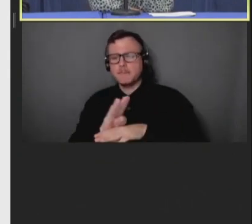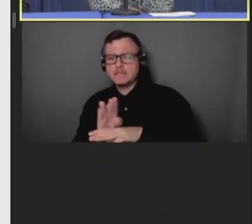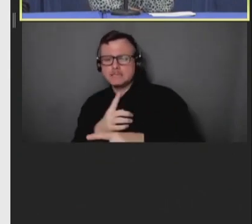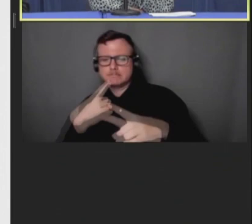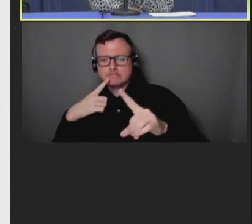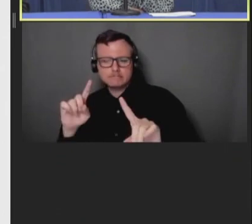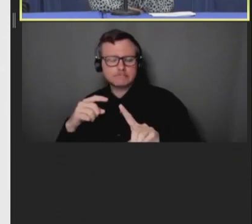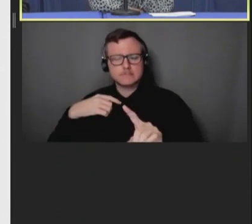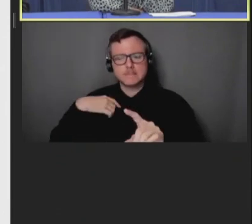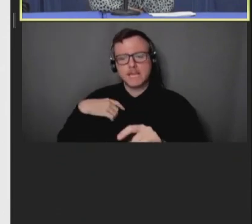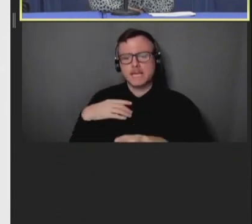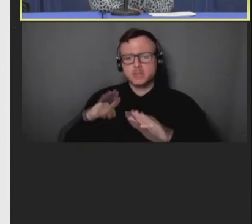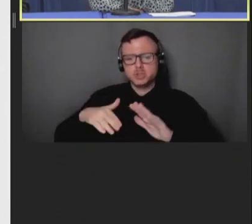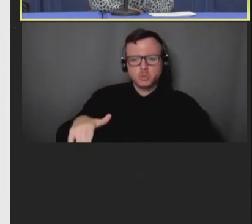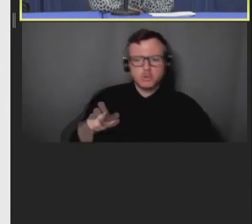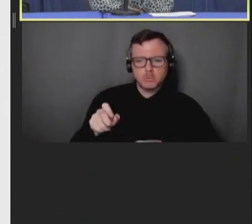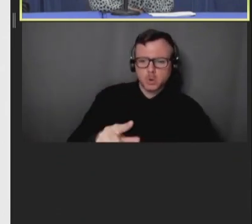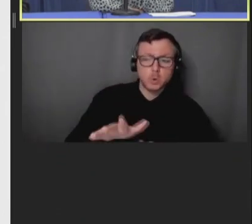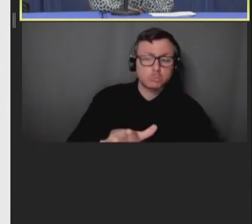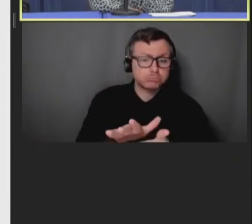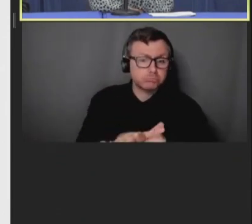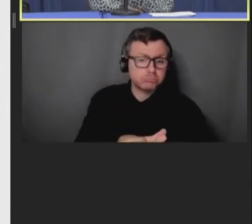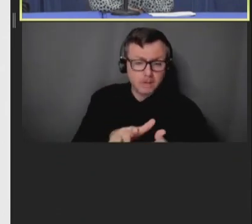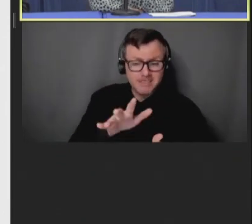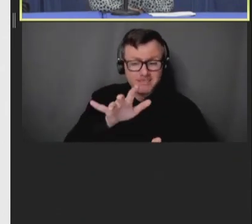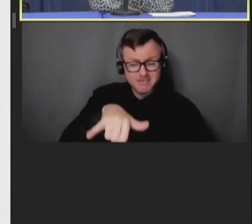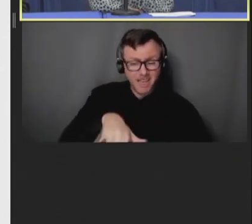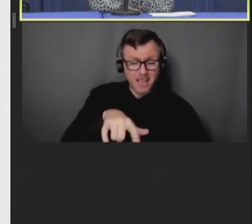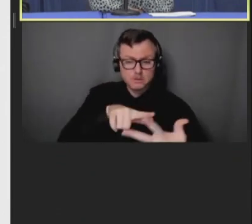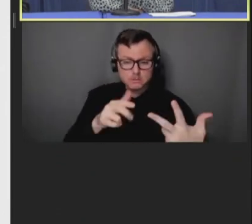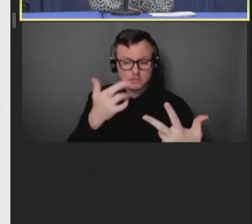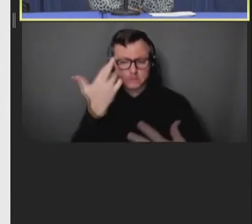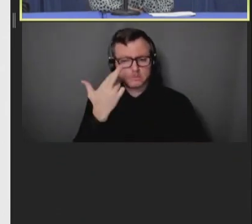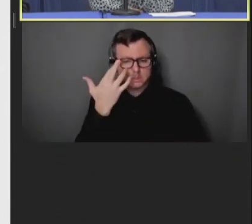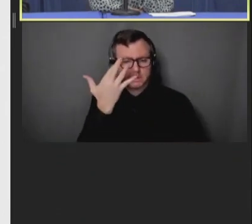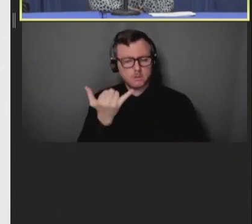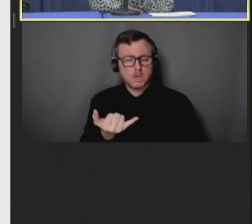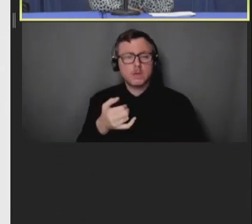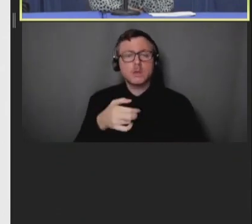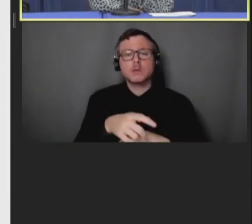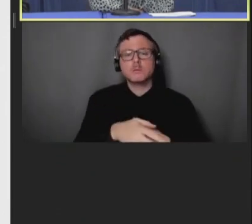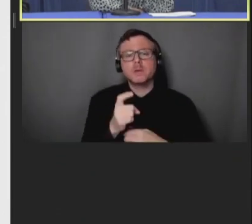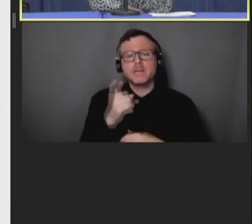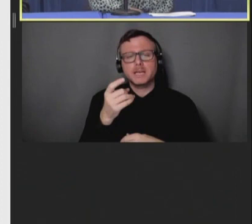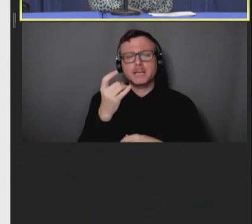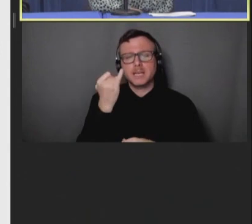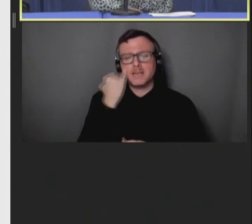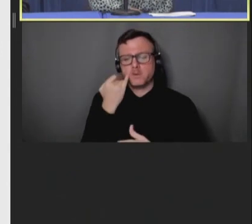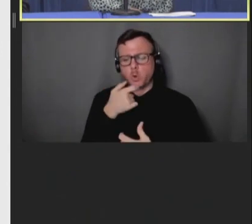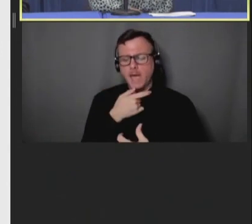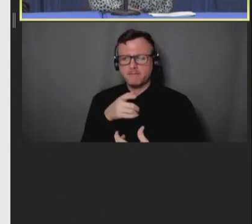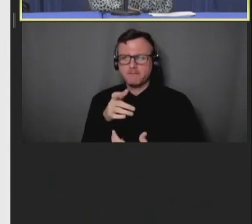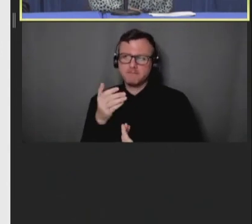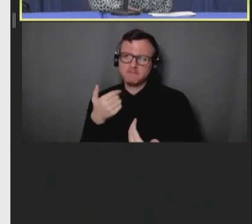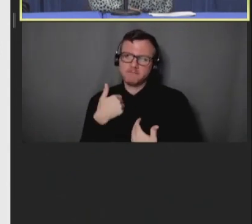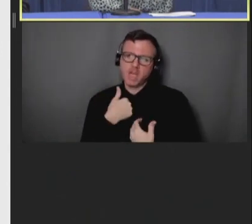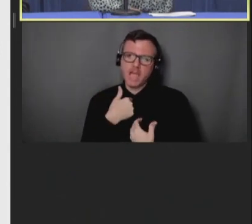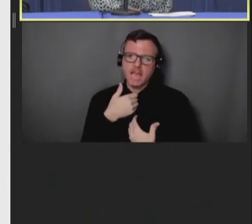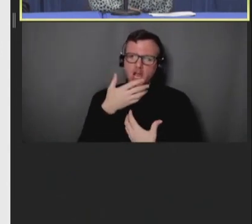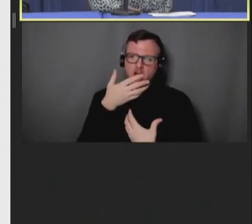That being said, when you're faced with sort of a distrust coming from the governor's office,